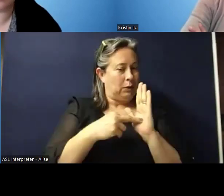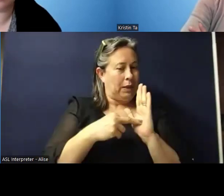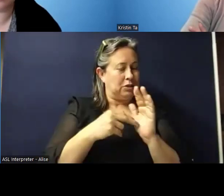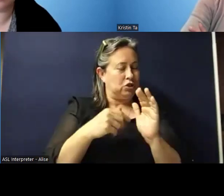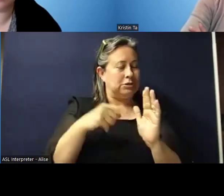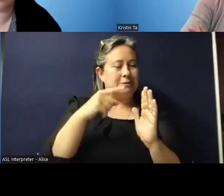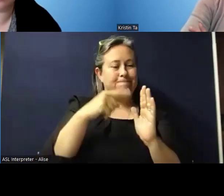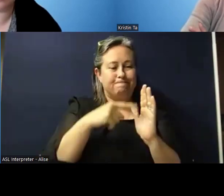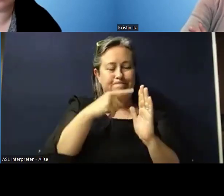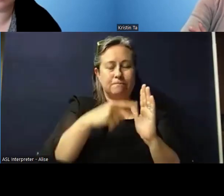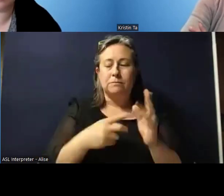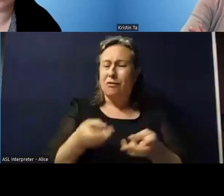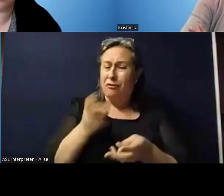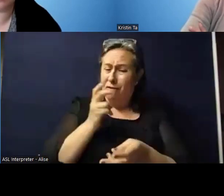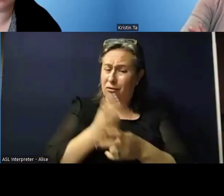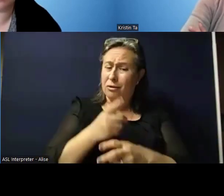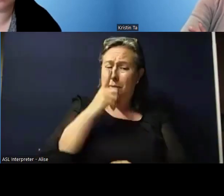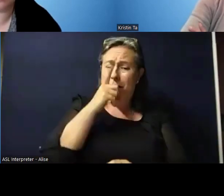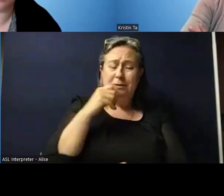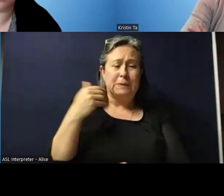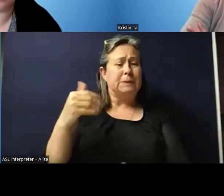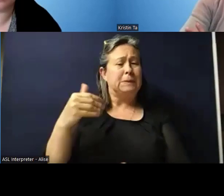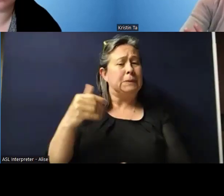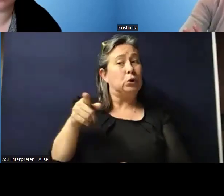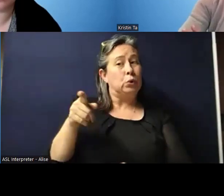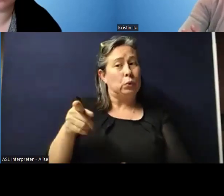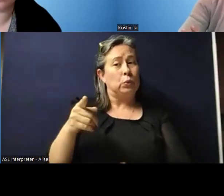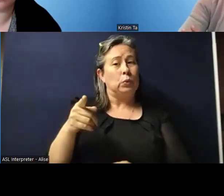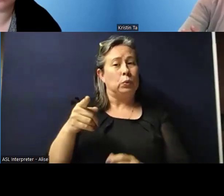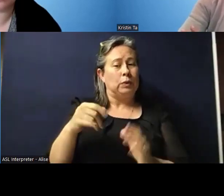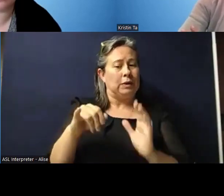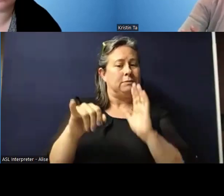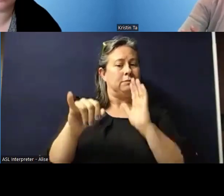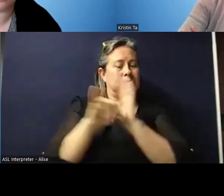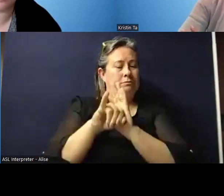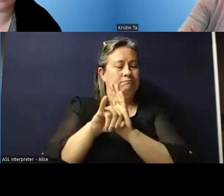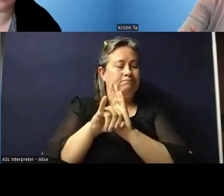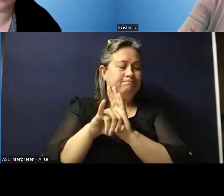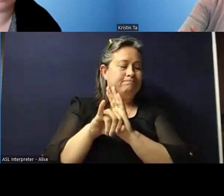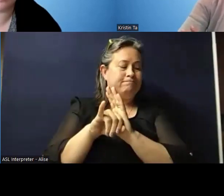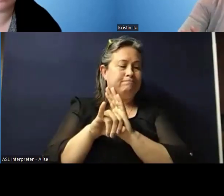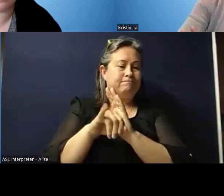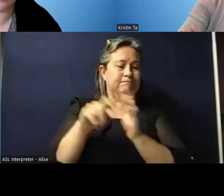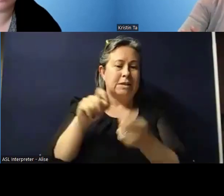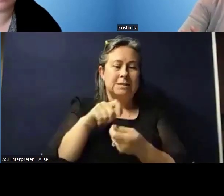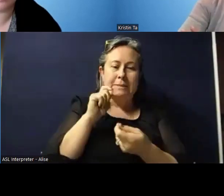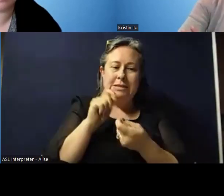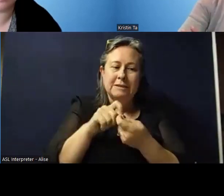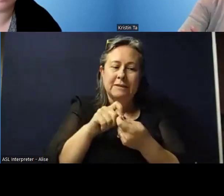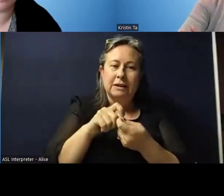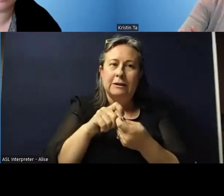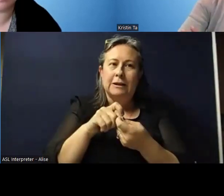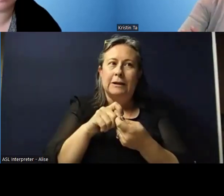and that's hard because you are identifying specific issues